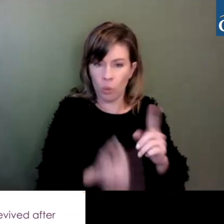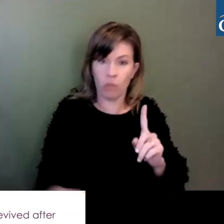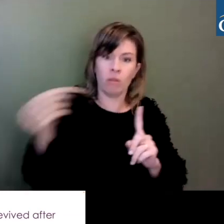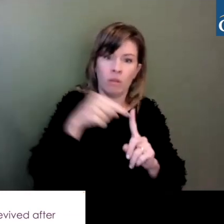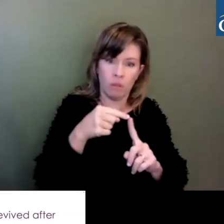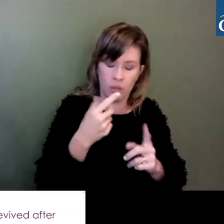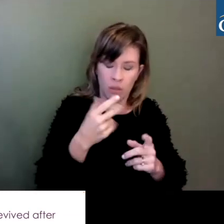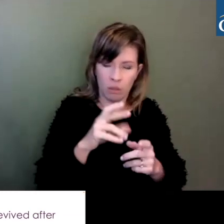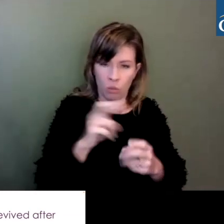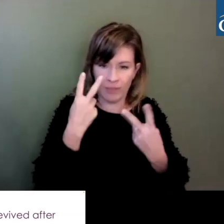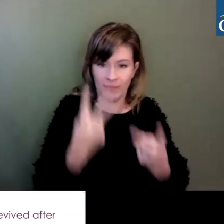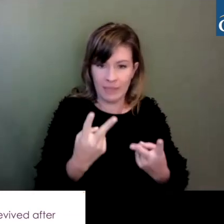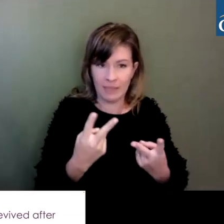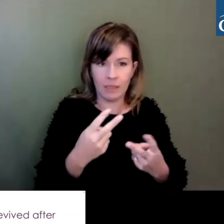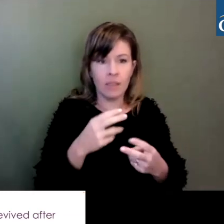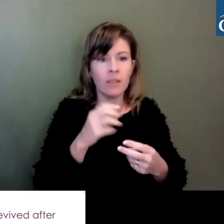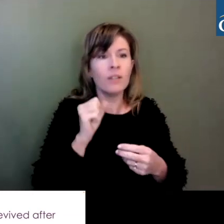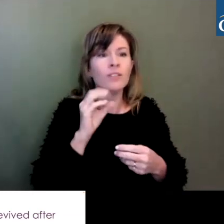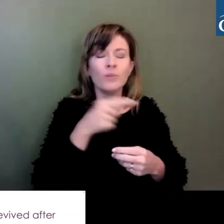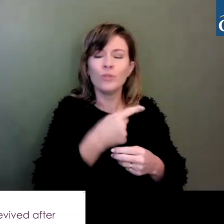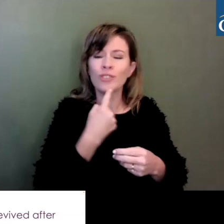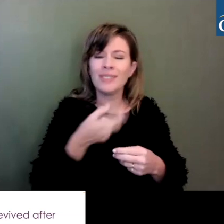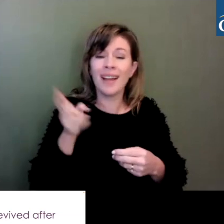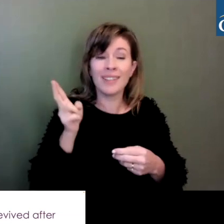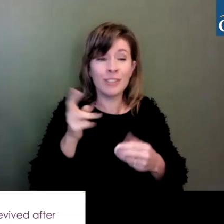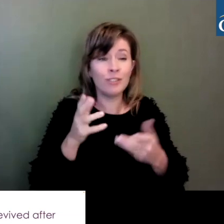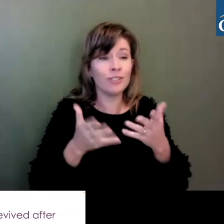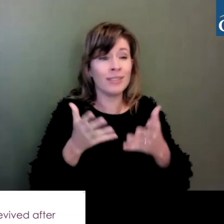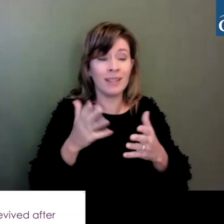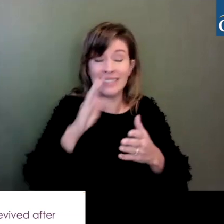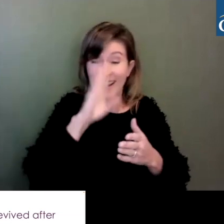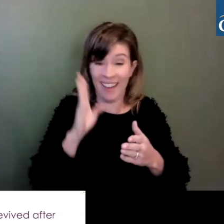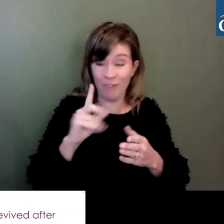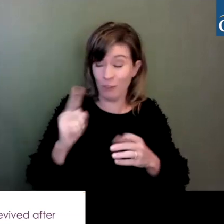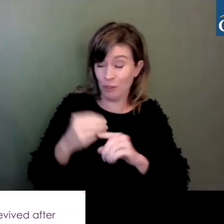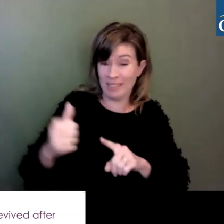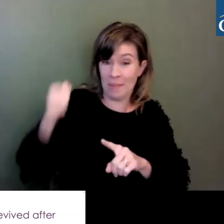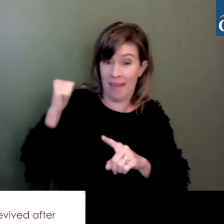history is kind of never just in the past, what Reardon was trying to tell us was once we got to the human genome